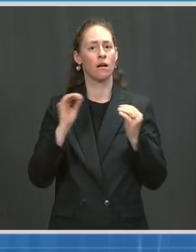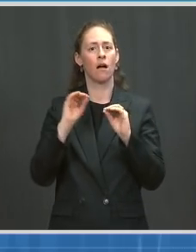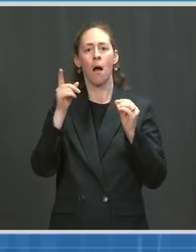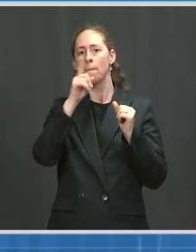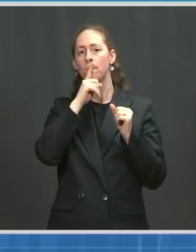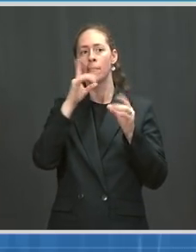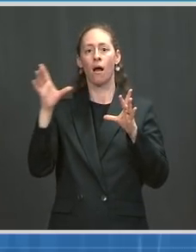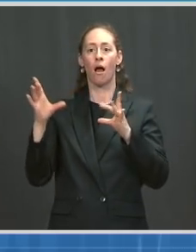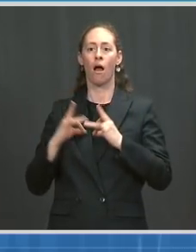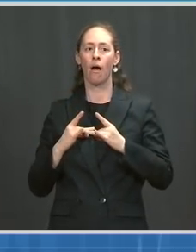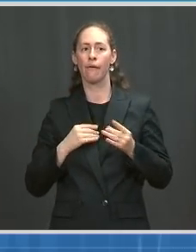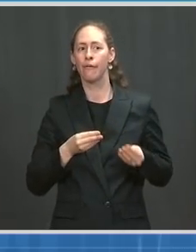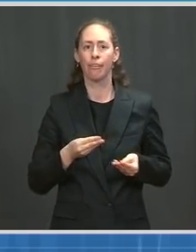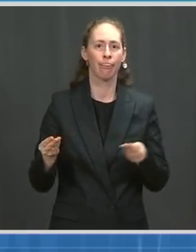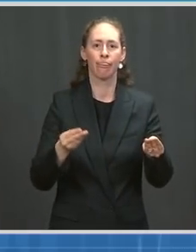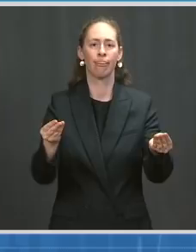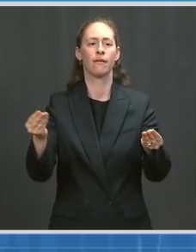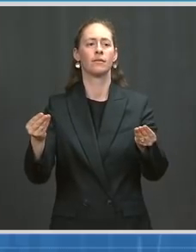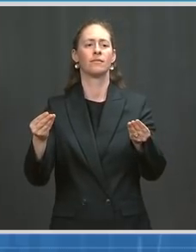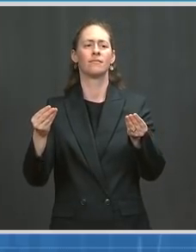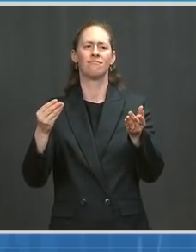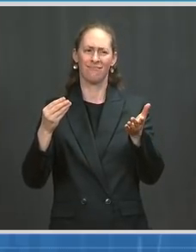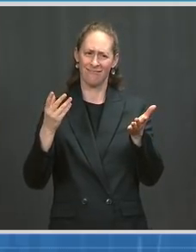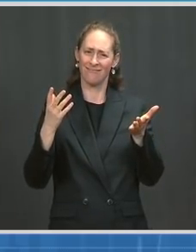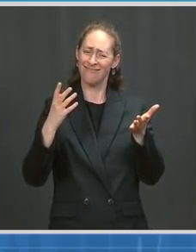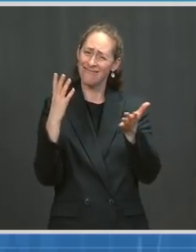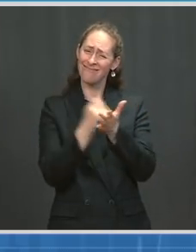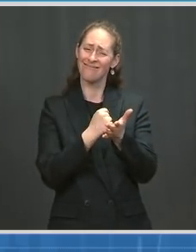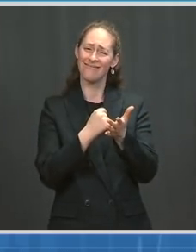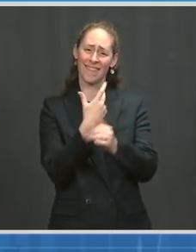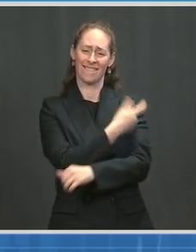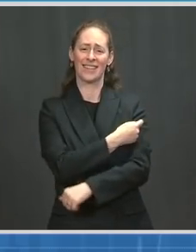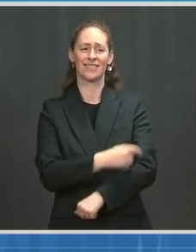Get vaccinated. Passing it over to you, Dr. Murthy.